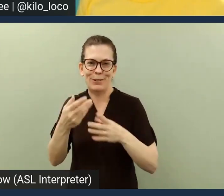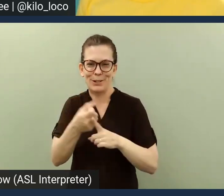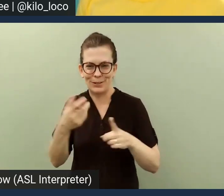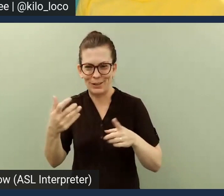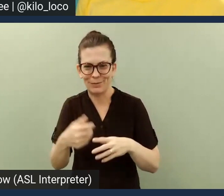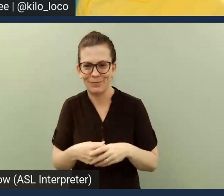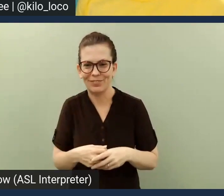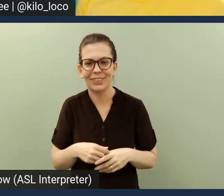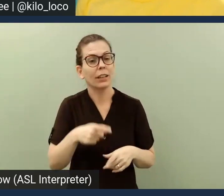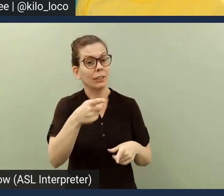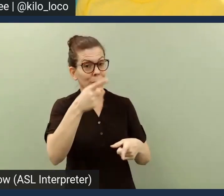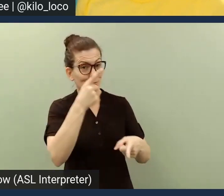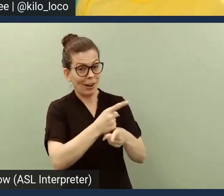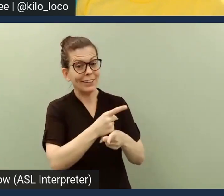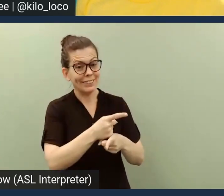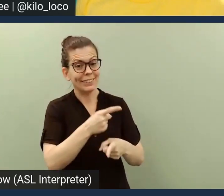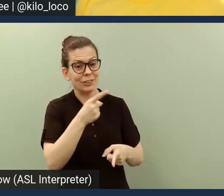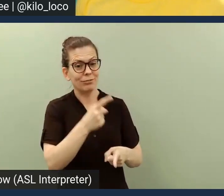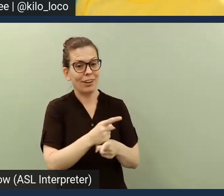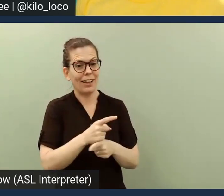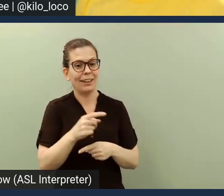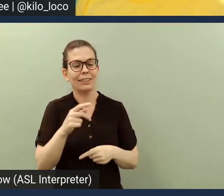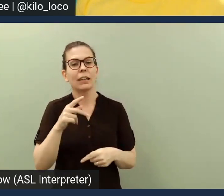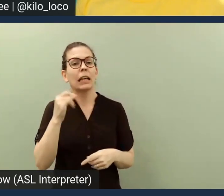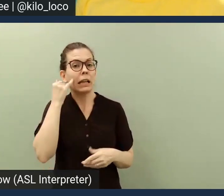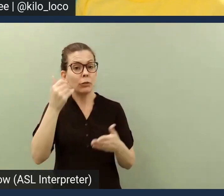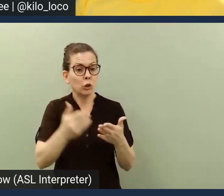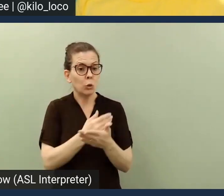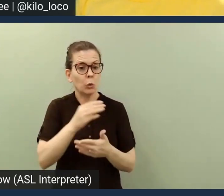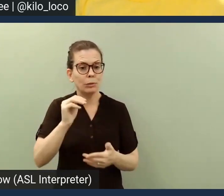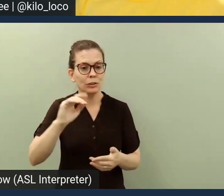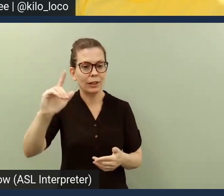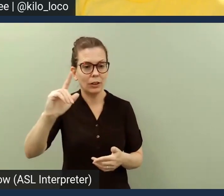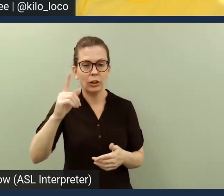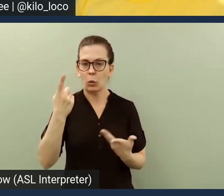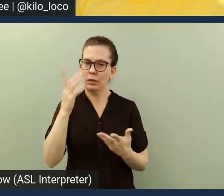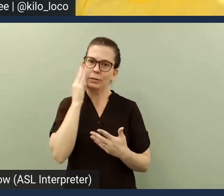You're exactly right. If you're new to machine learning or you've been in machine learning for a while,